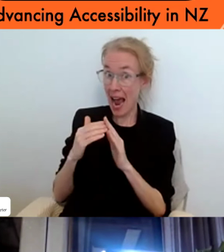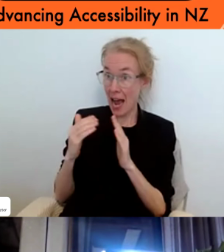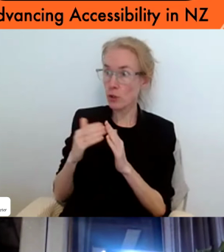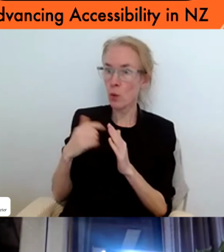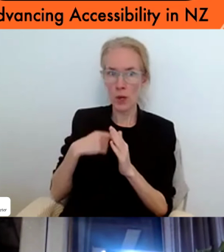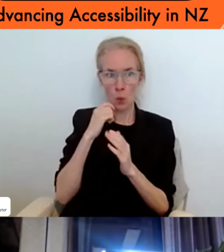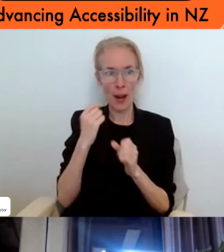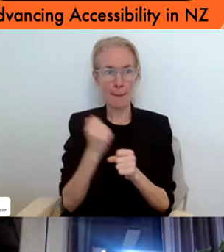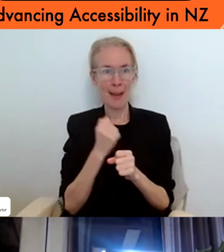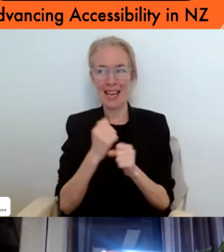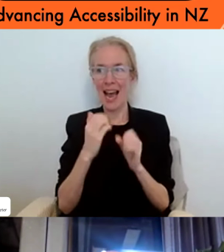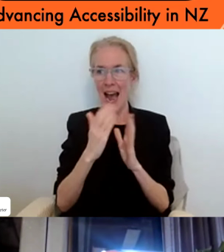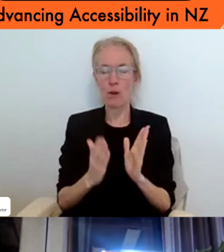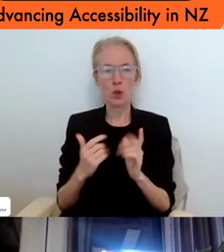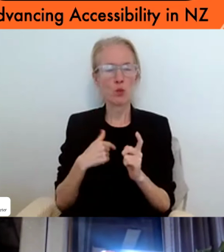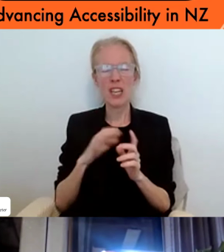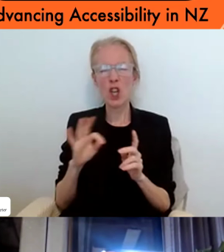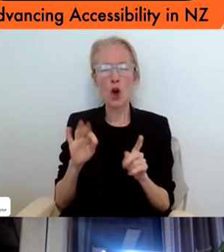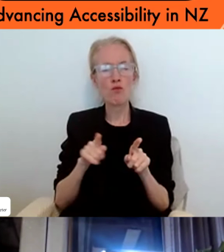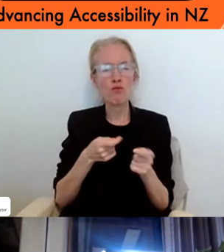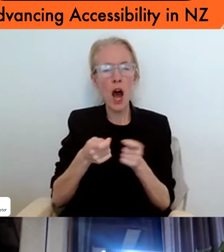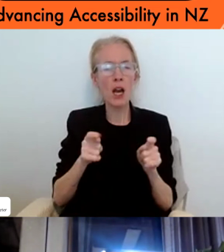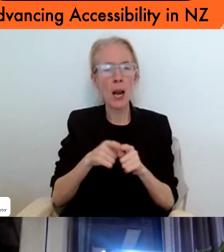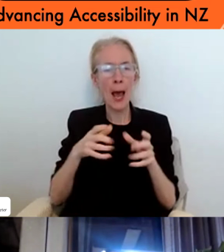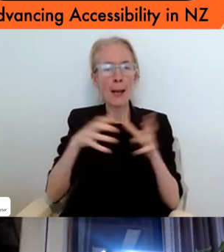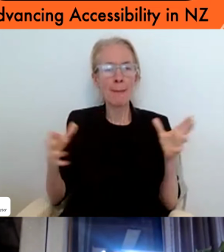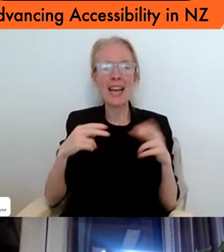want to talk too much about us today as I'm sure I have far more